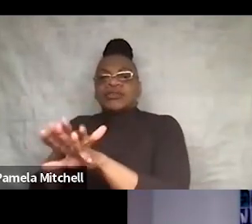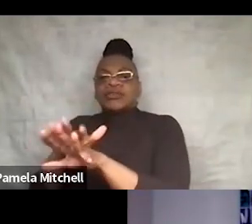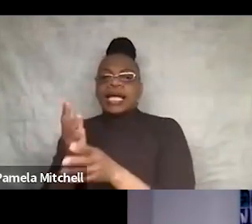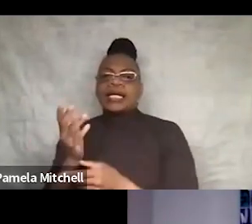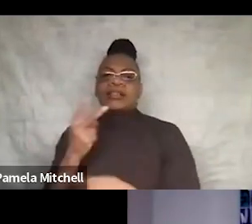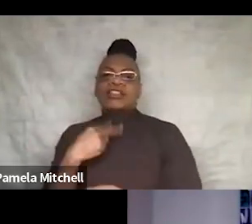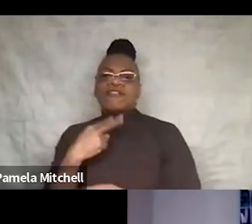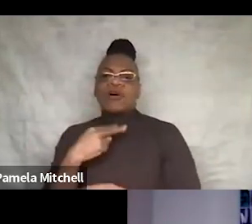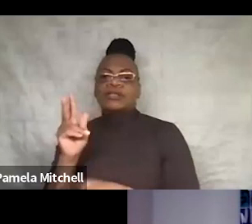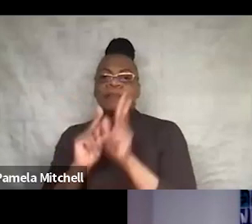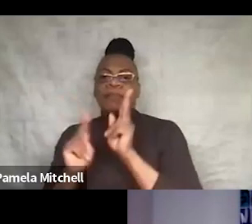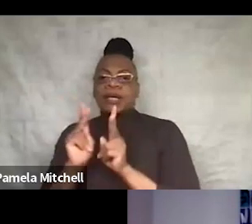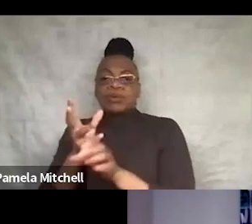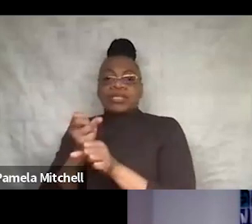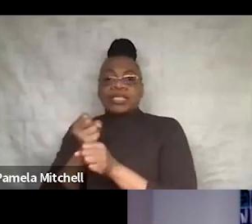or potentially, would receive your services?